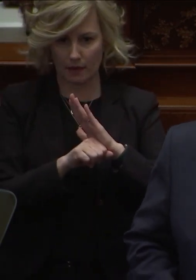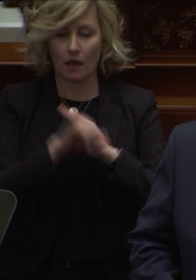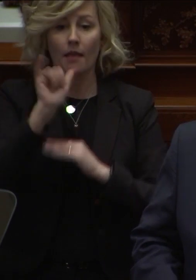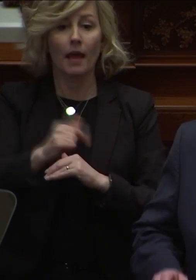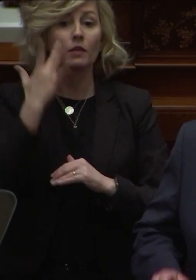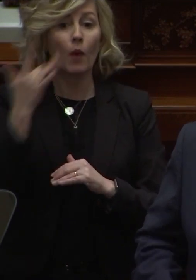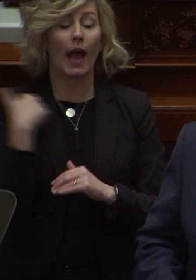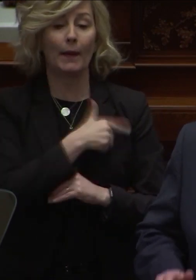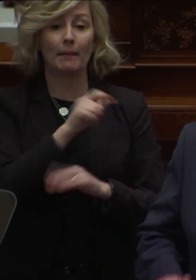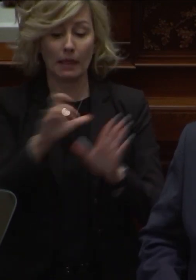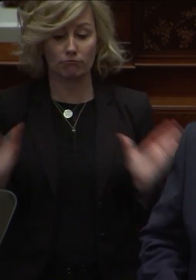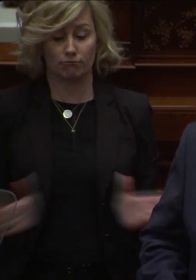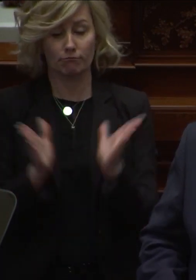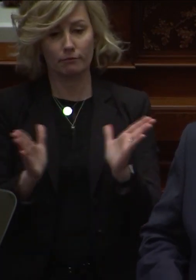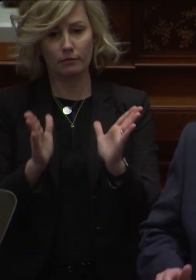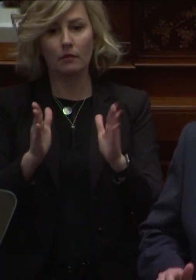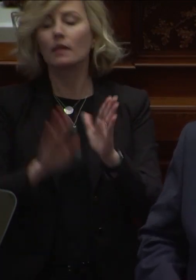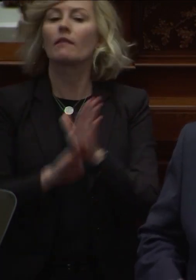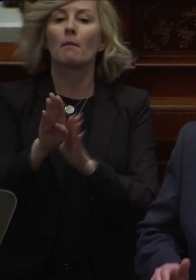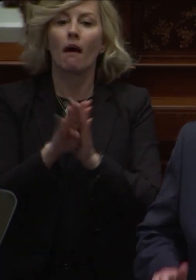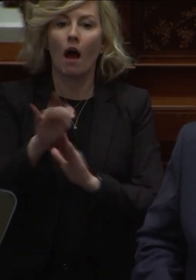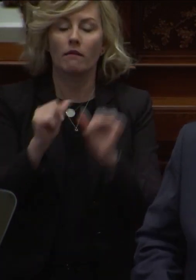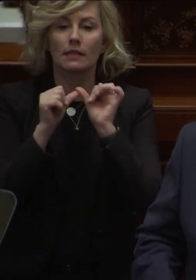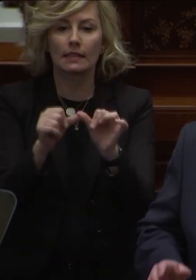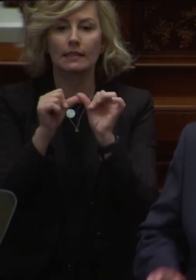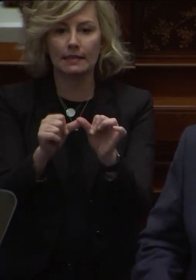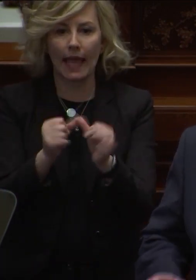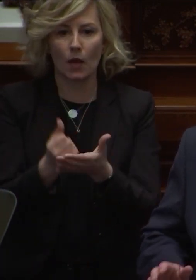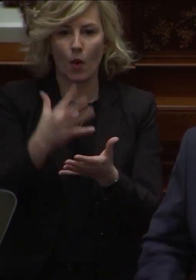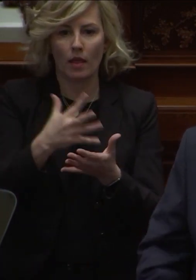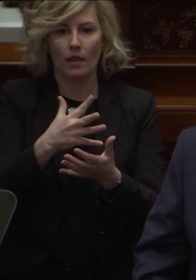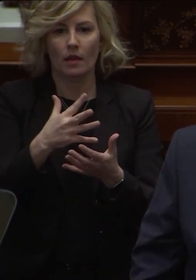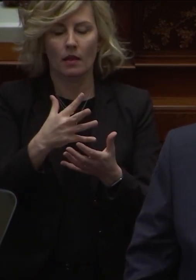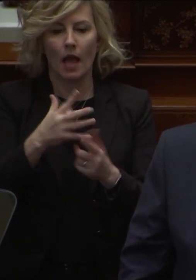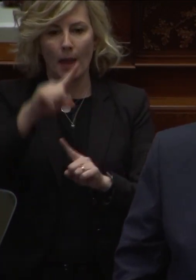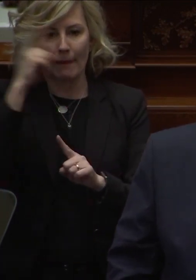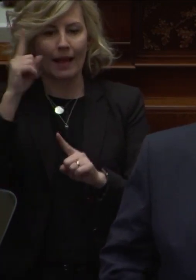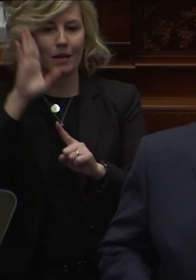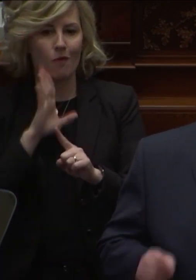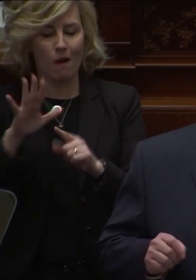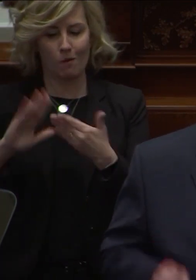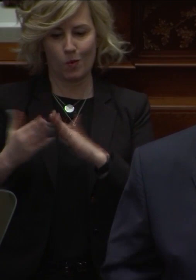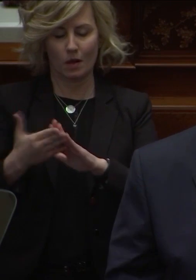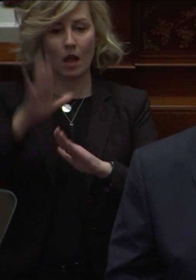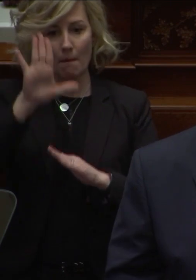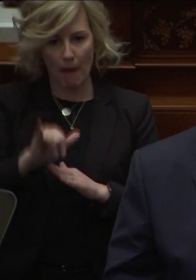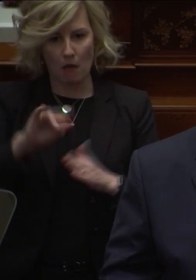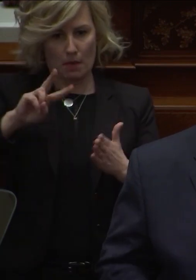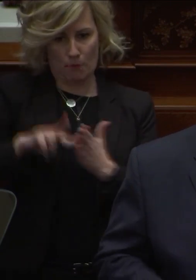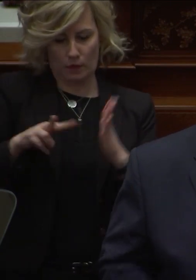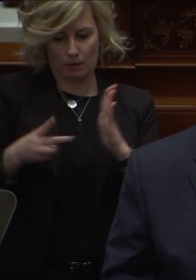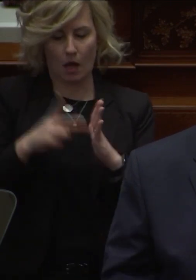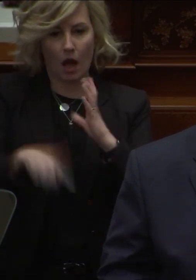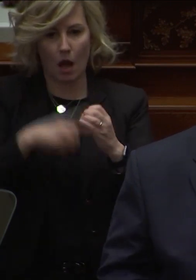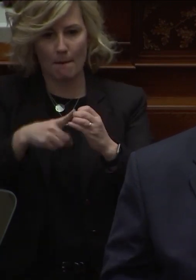THE DIVERSE PEOPLE OF OUR STATE. THAT'S WHY WE MUST PROMOTE THE DEVELOPMENT OF SUSTAINED WEALTH IN BLACK AND BROWN COMMUNITIES